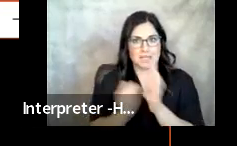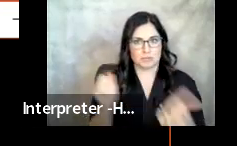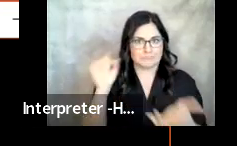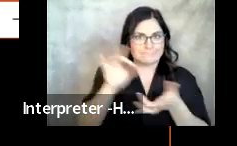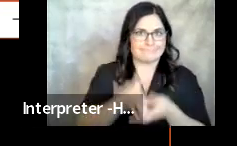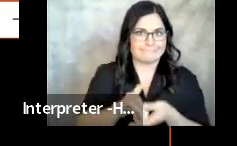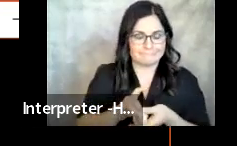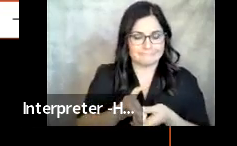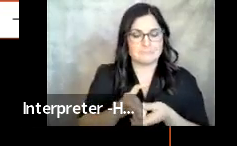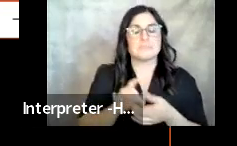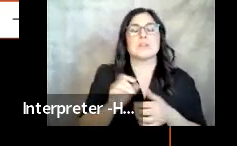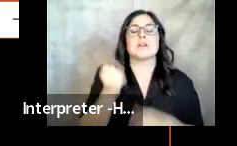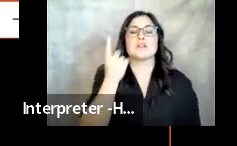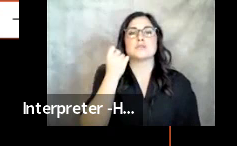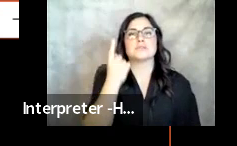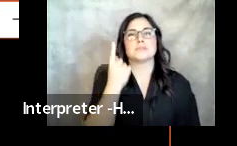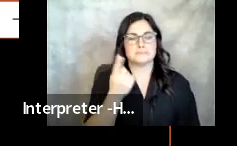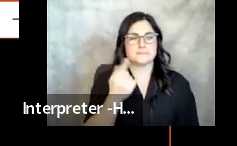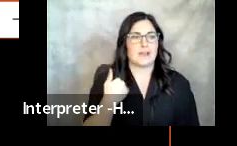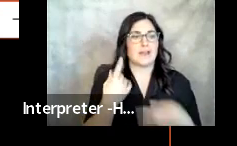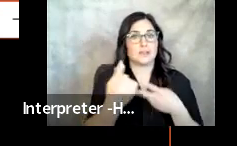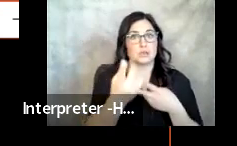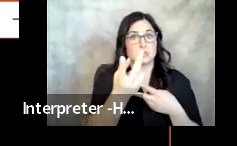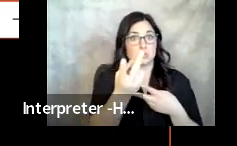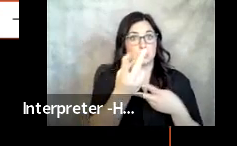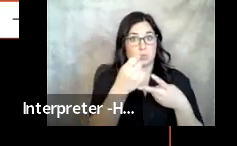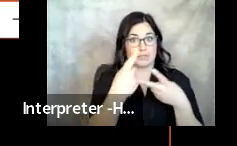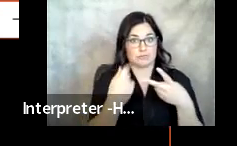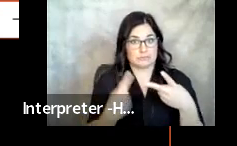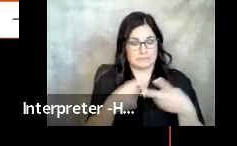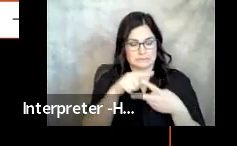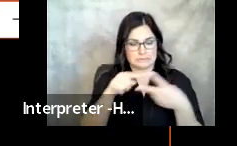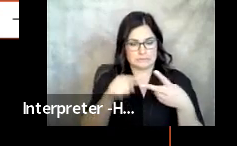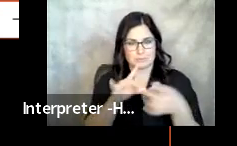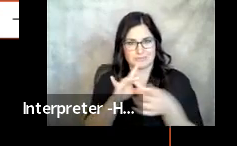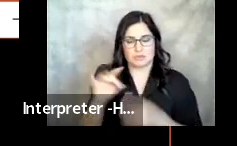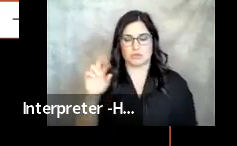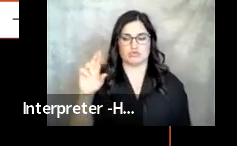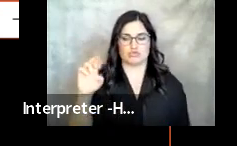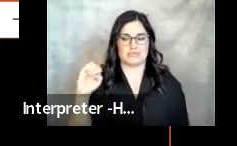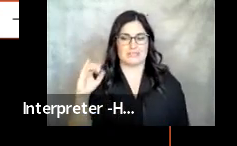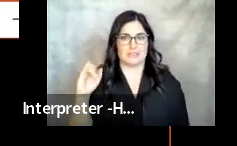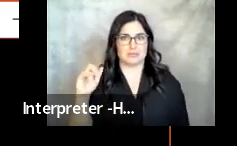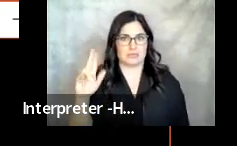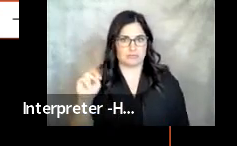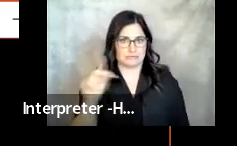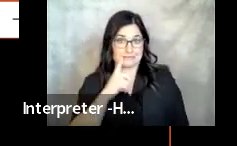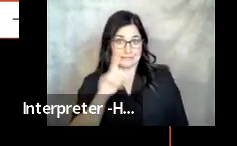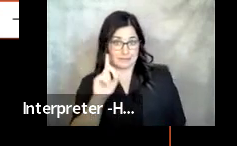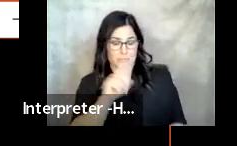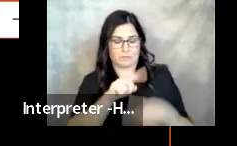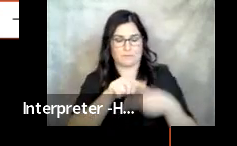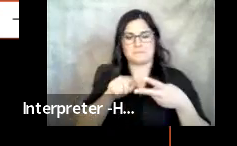There's two major. Questions. That reconstruction asks. one How are the southern states.